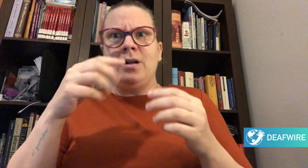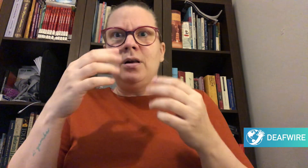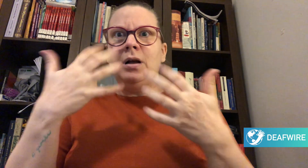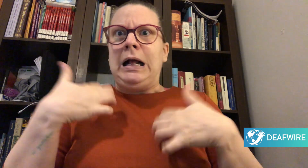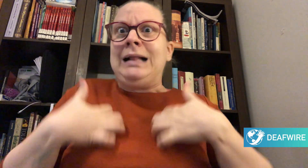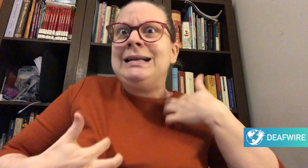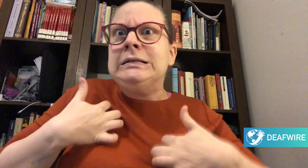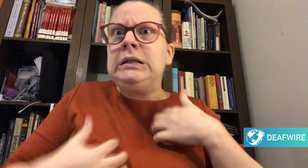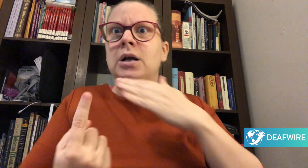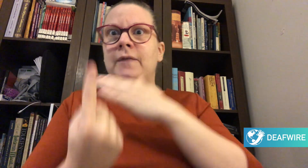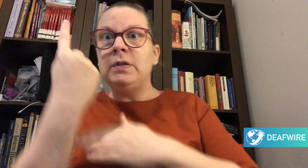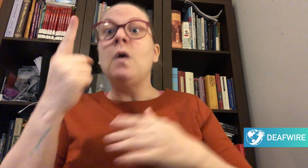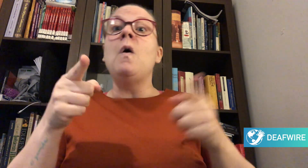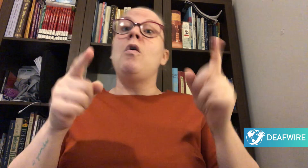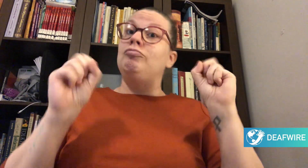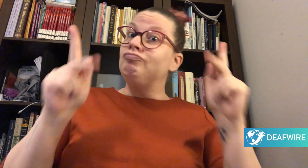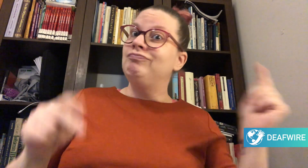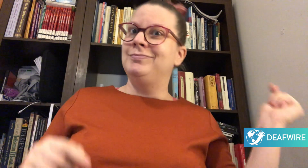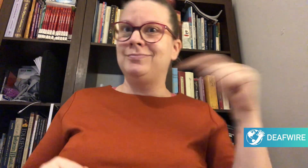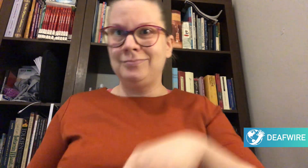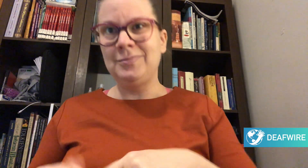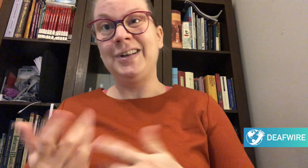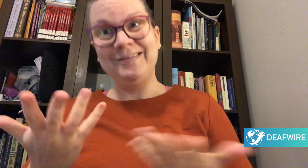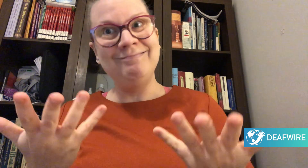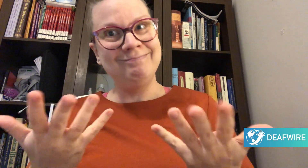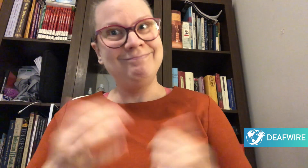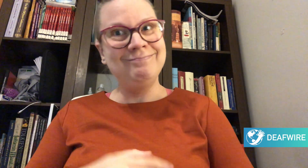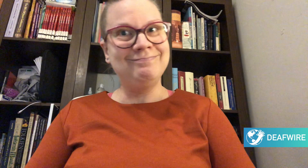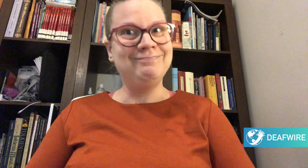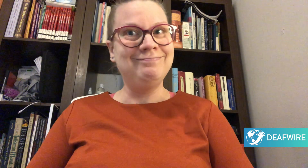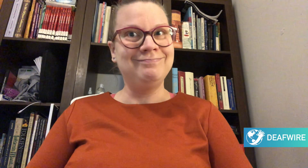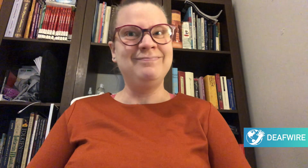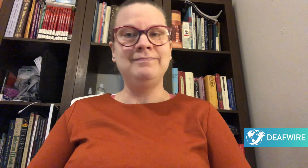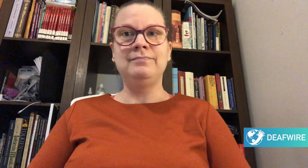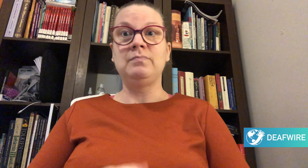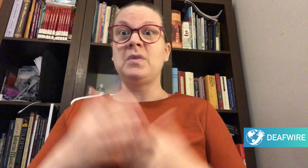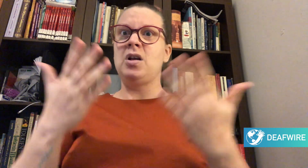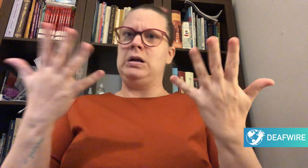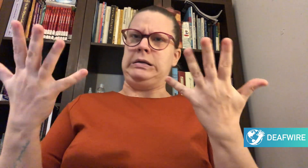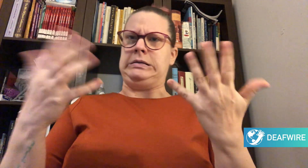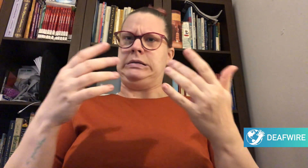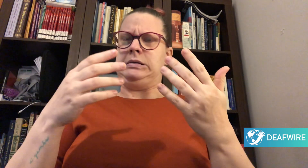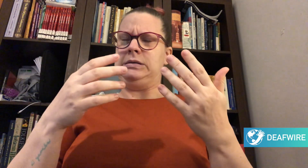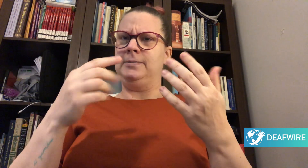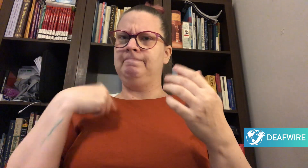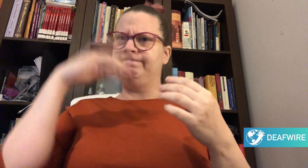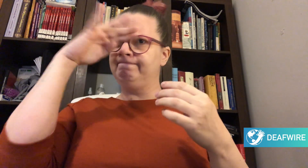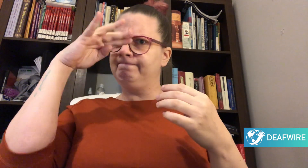diminished lately but rather stayed around the same.